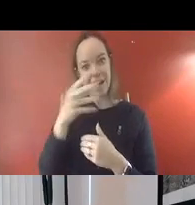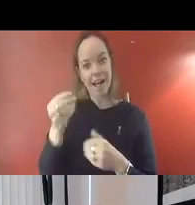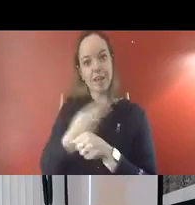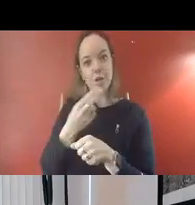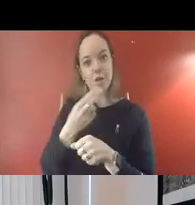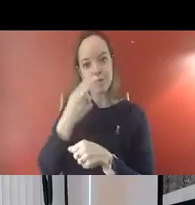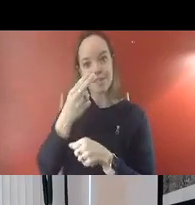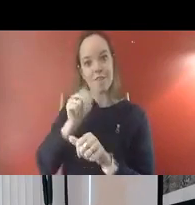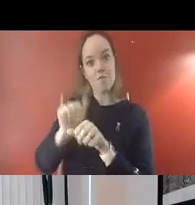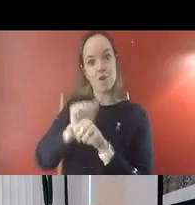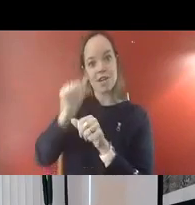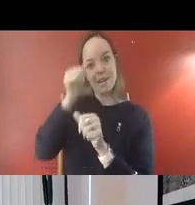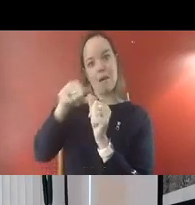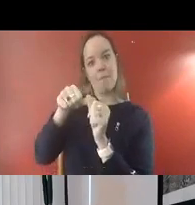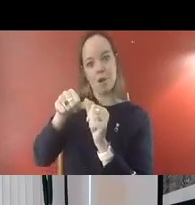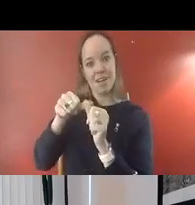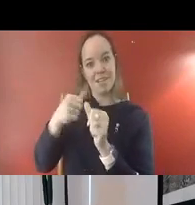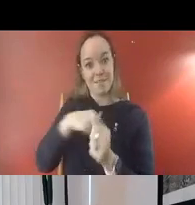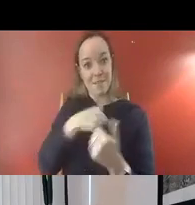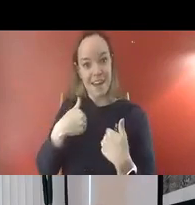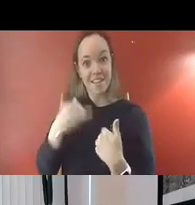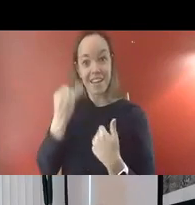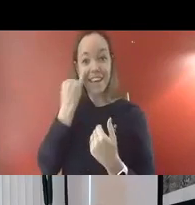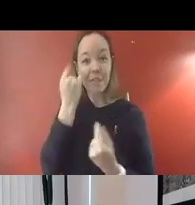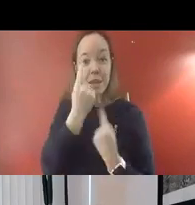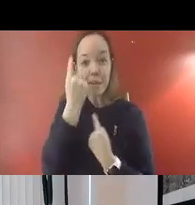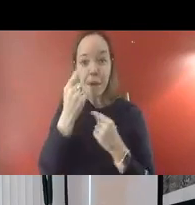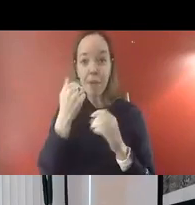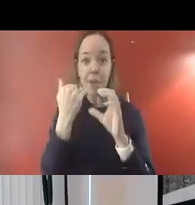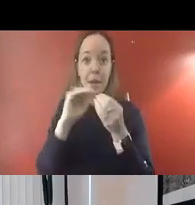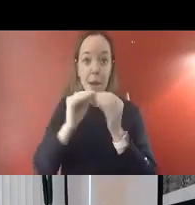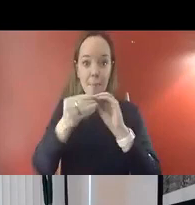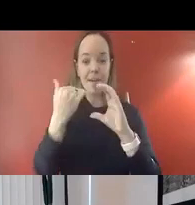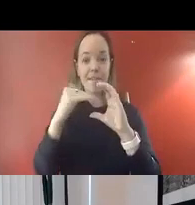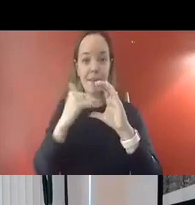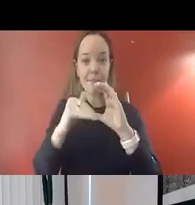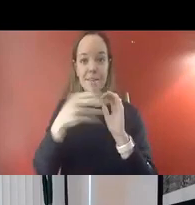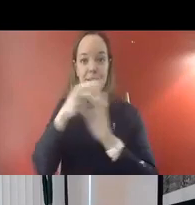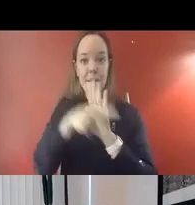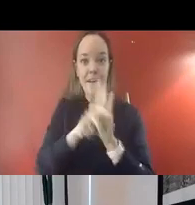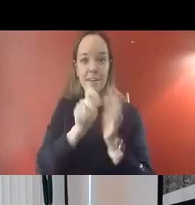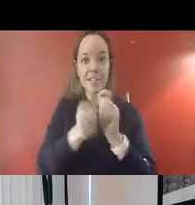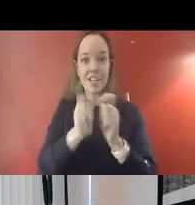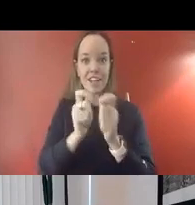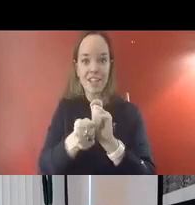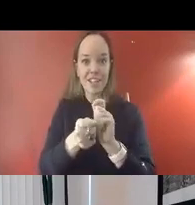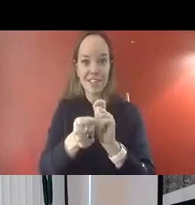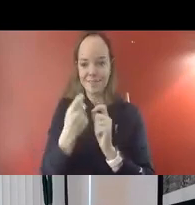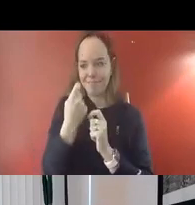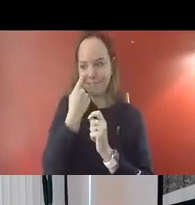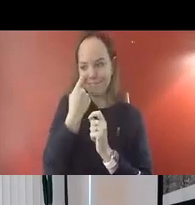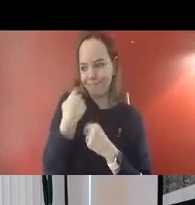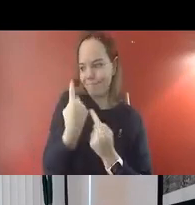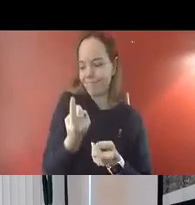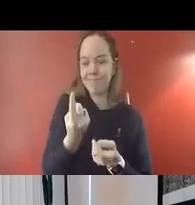number of emails and policy changes that we have. And if you consider just a we've had in the past few weeks, it's no number of emails and policy changes that wonder our brains are tired, right? And we've had in the past few weeks, it's no